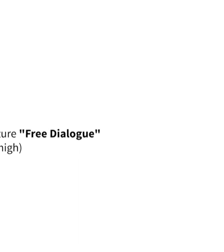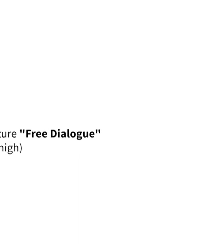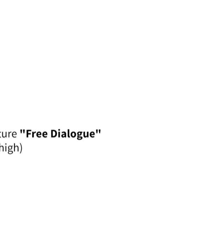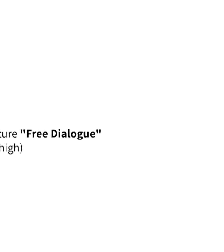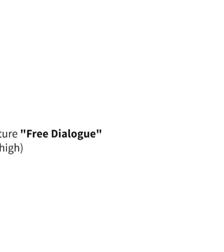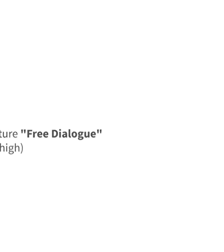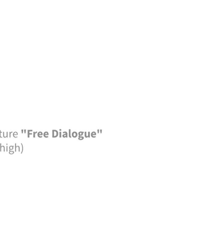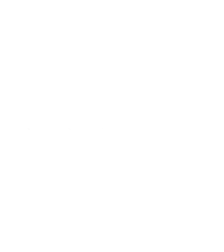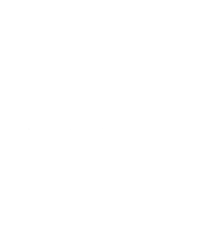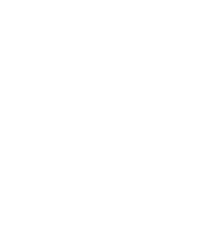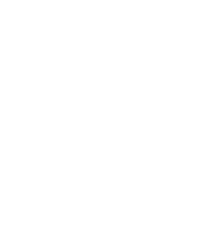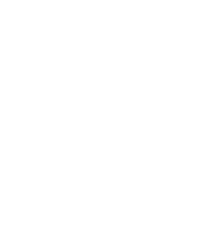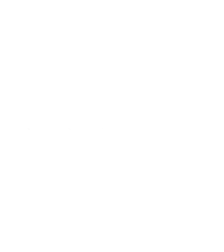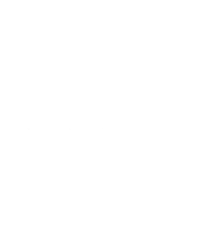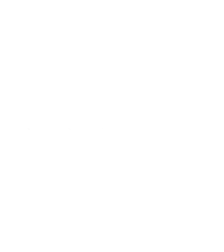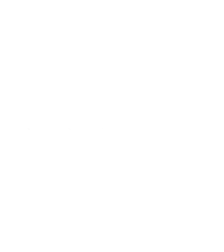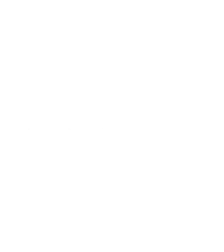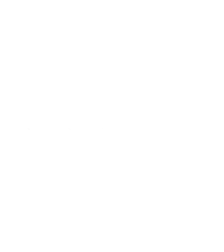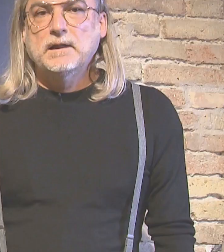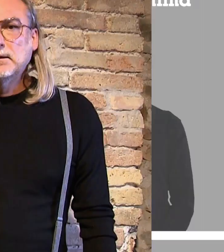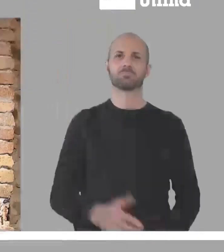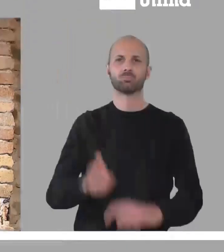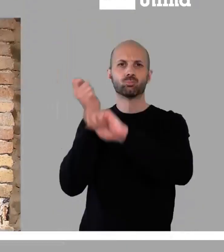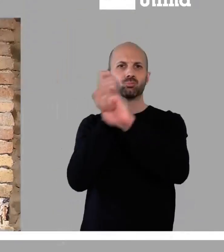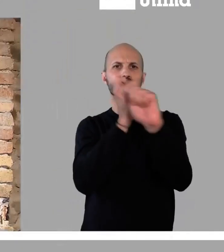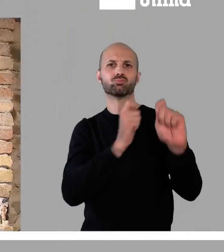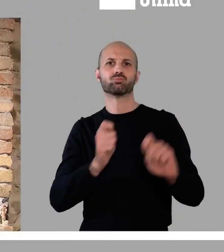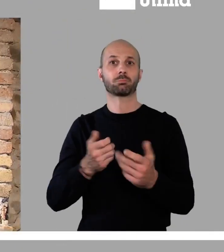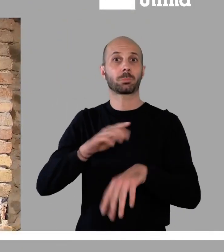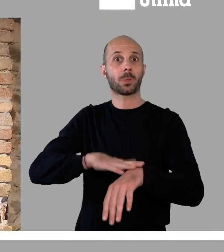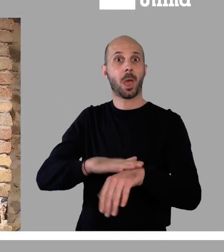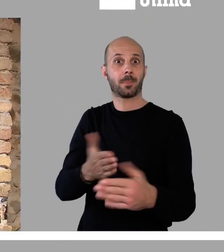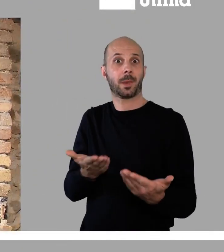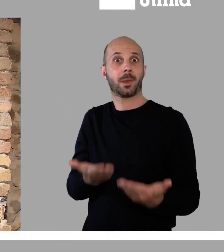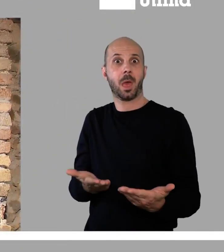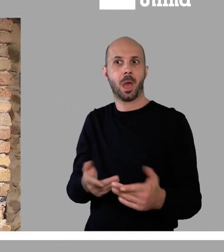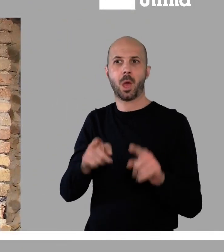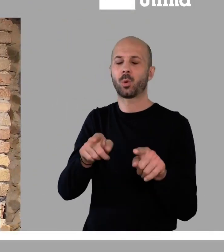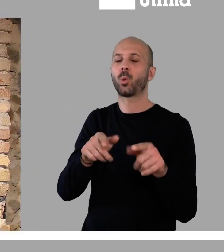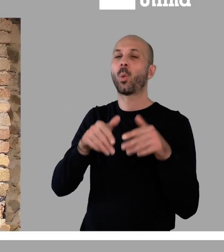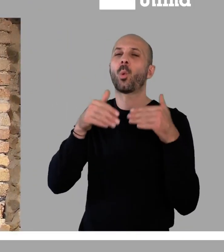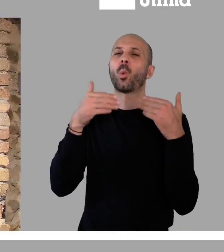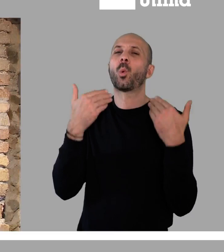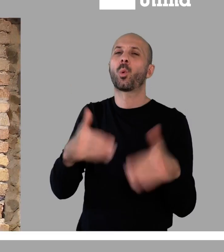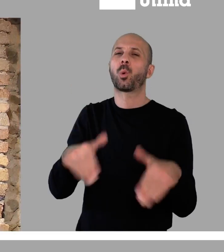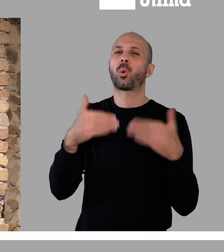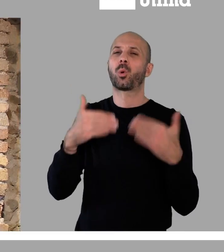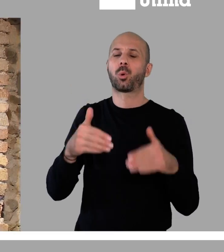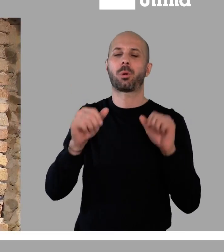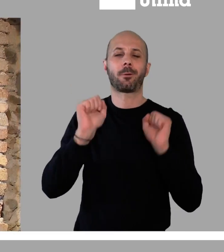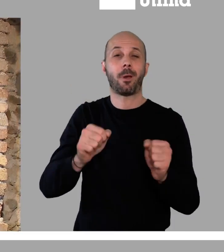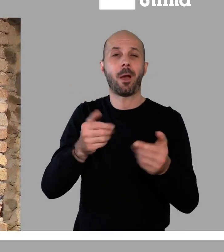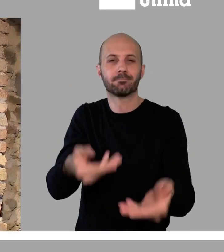Each one speaks a different language. Only our hands are able to understand it